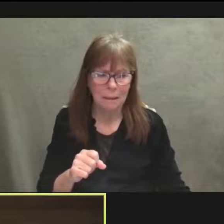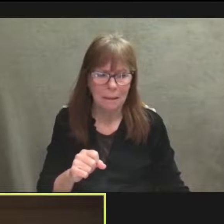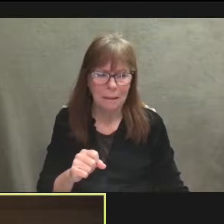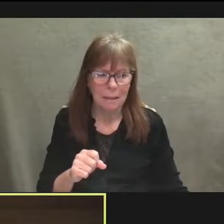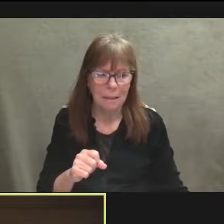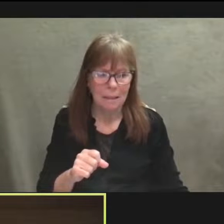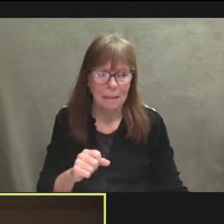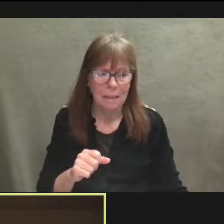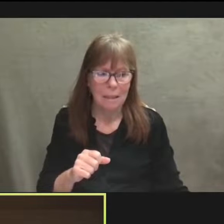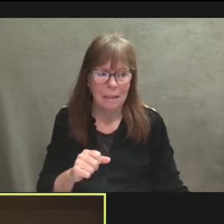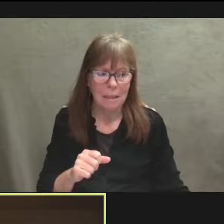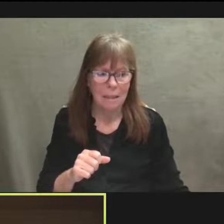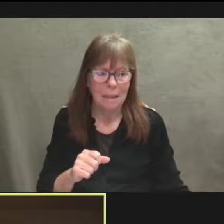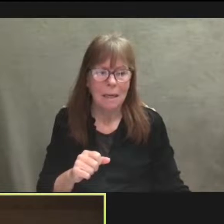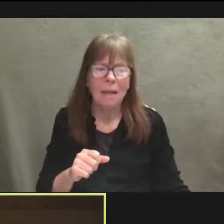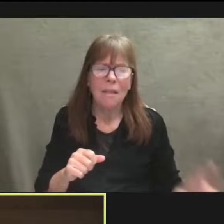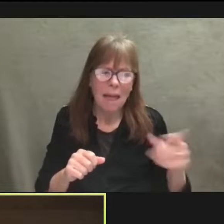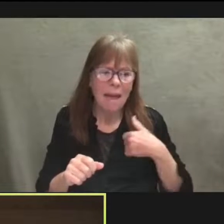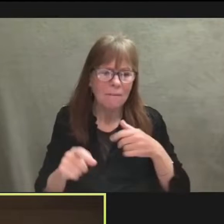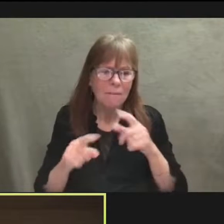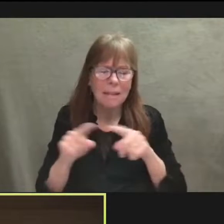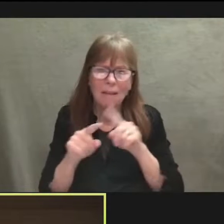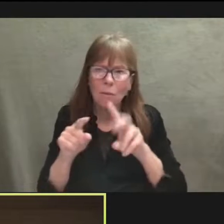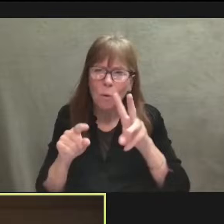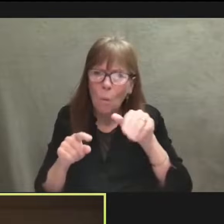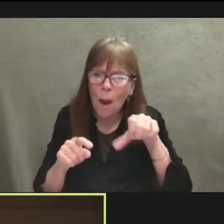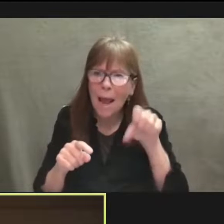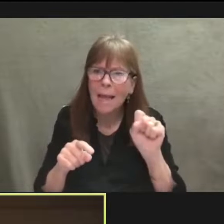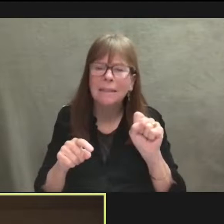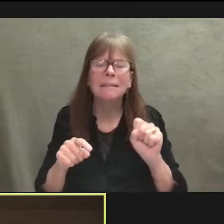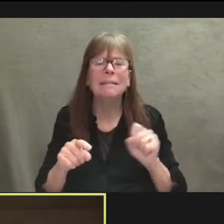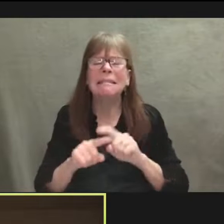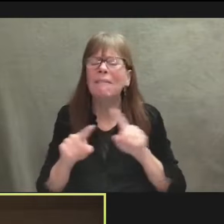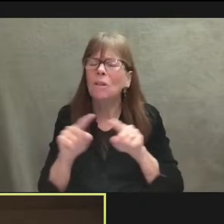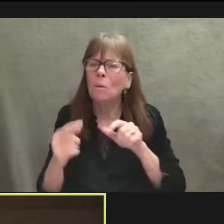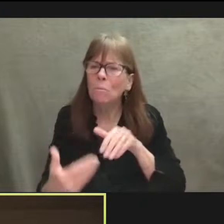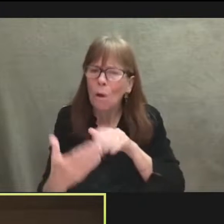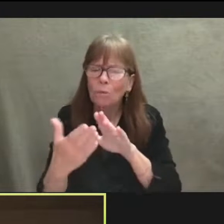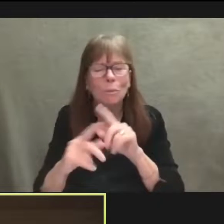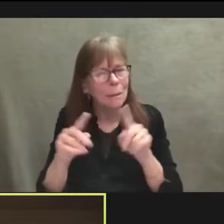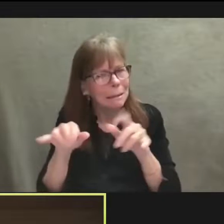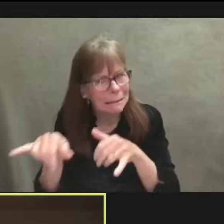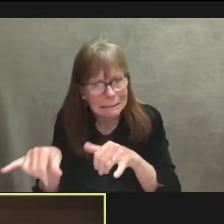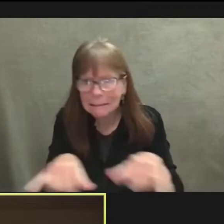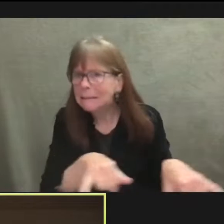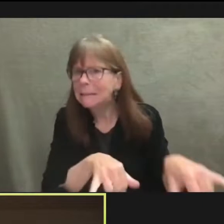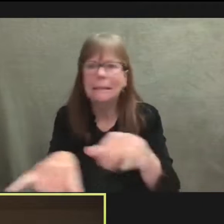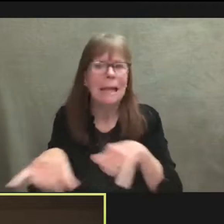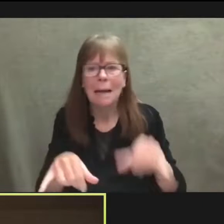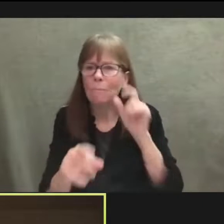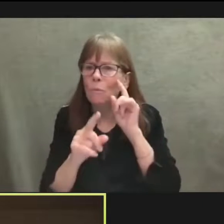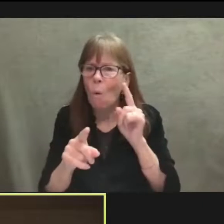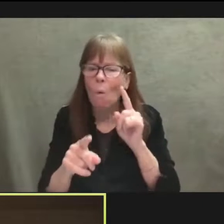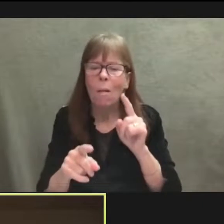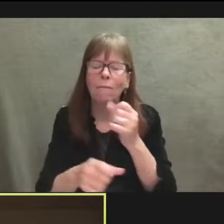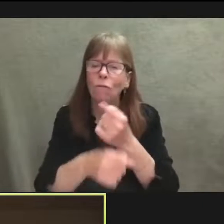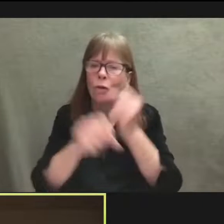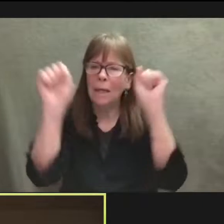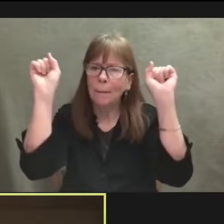different approaches, toward a similar goal toward freedom. You know, the freedom to just be—a